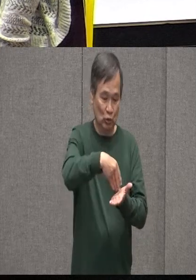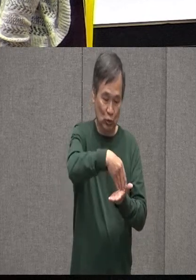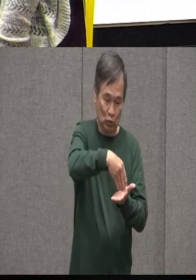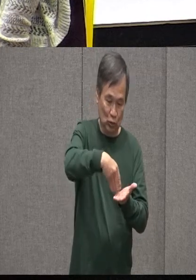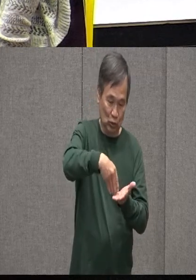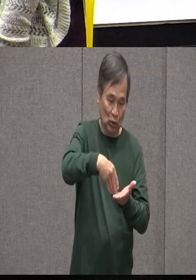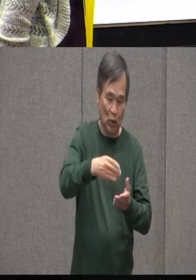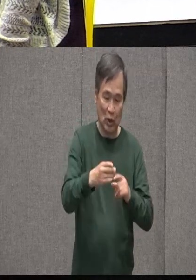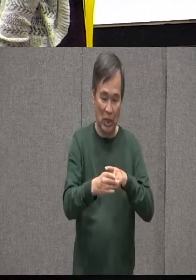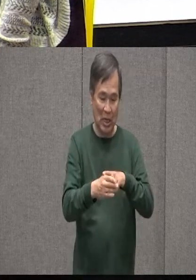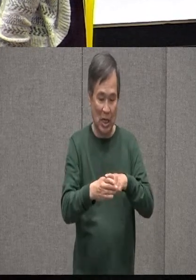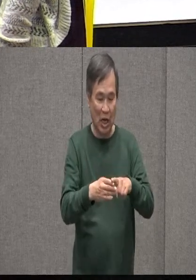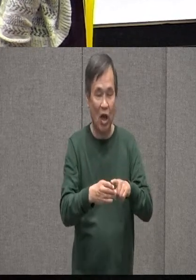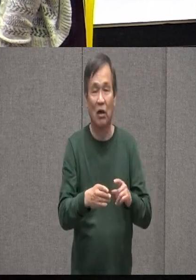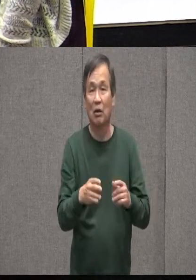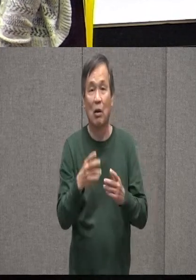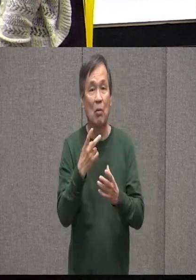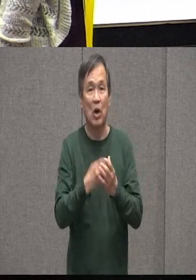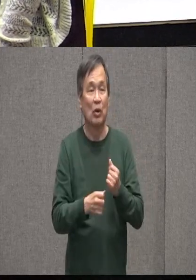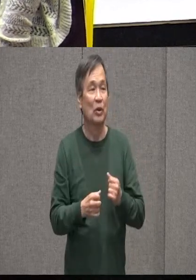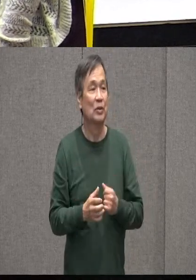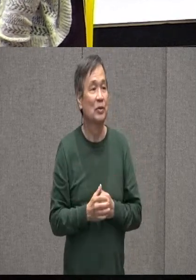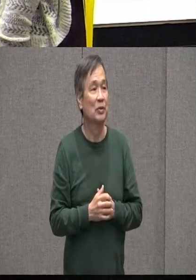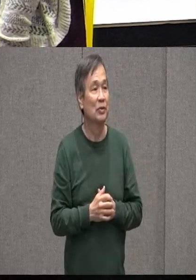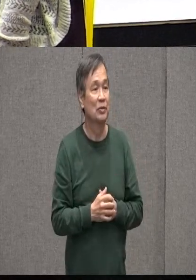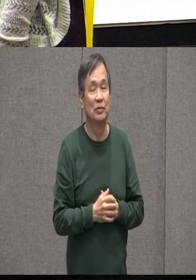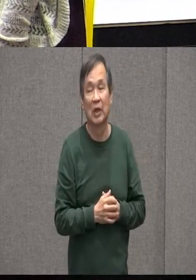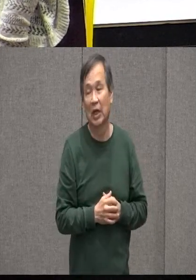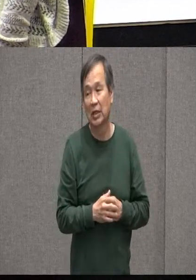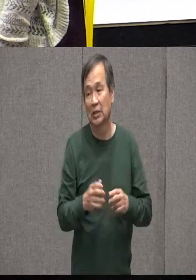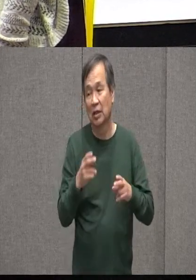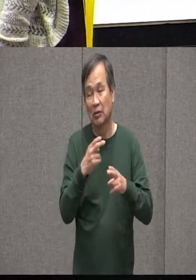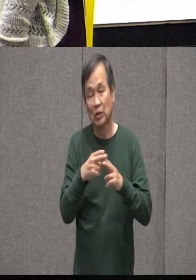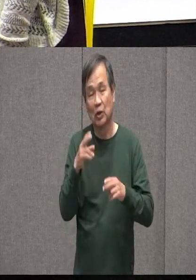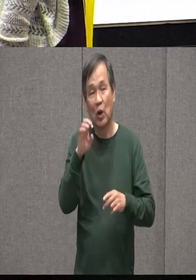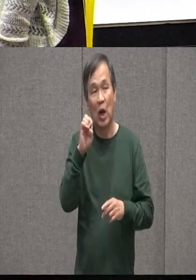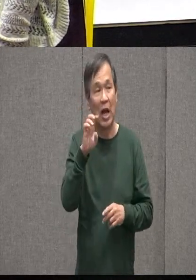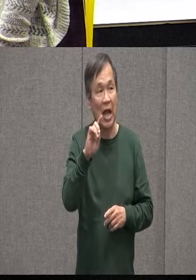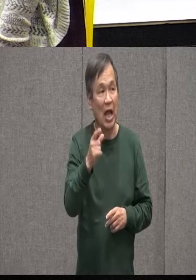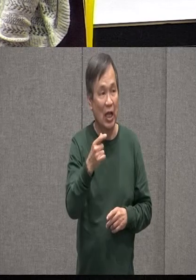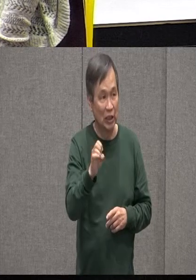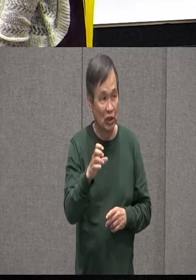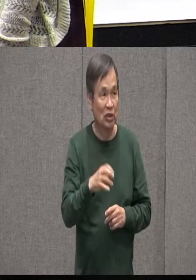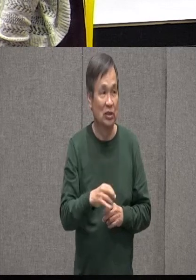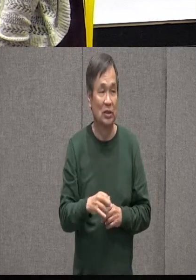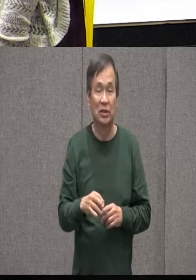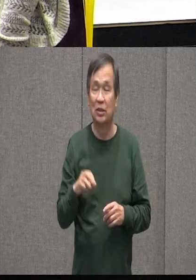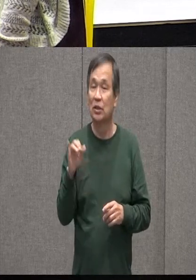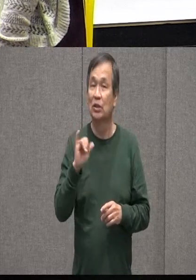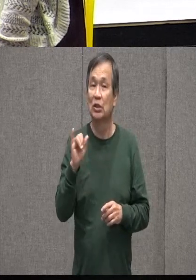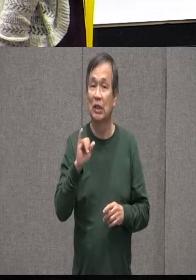You can print with both. So I'm gonna start with my short edge and I'm gonna use it just like a stamp pad.